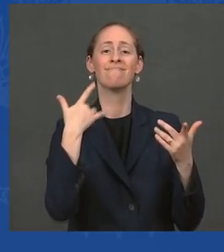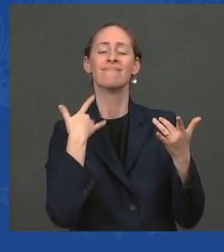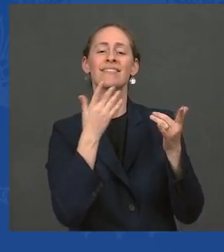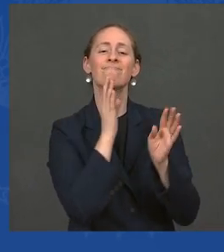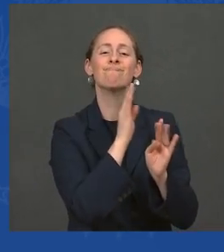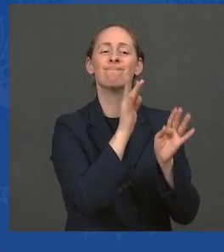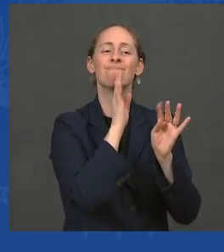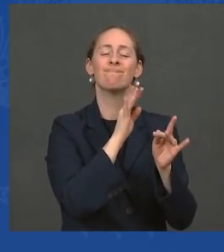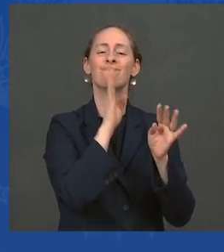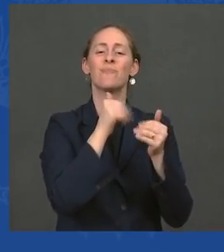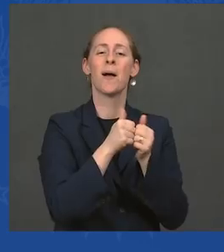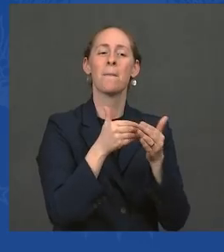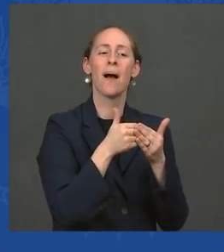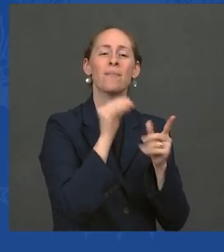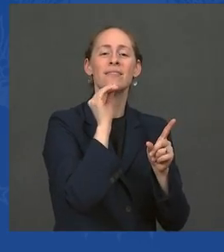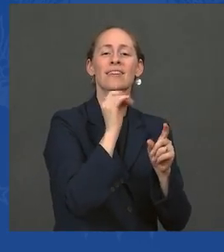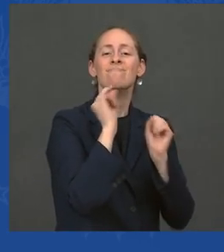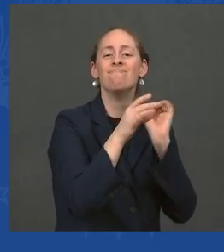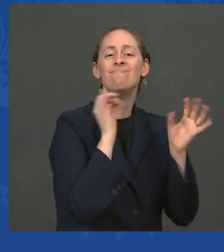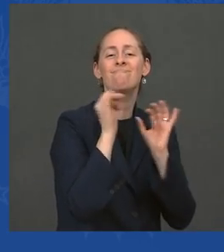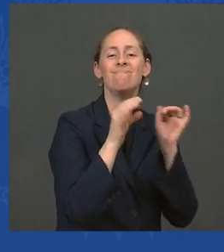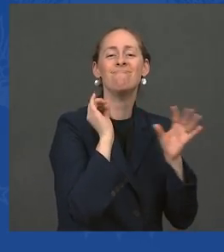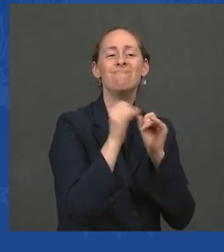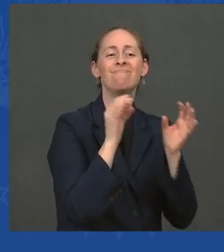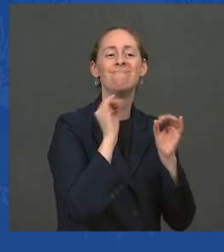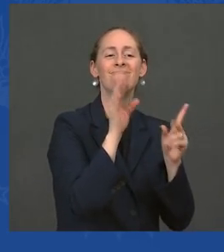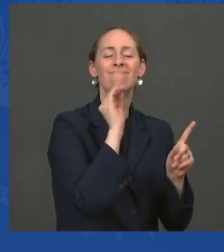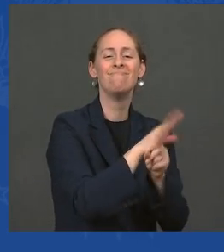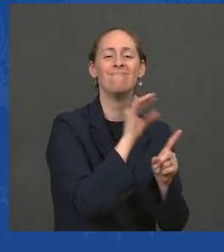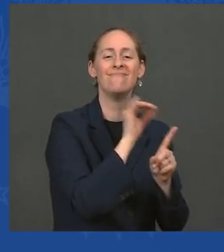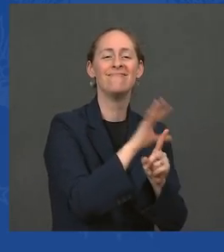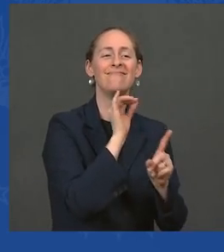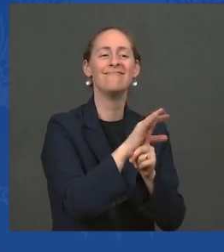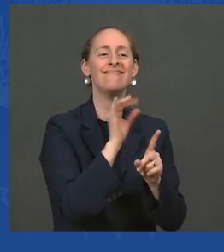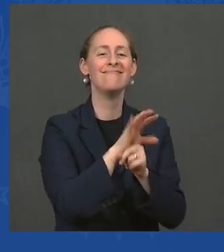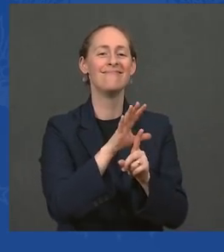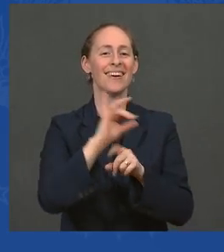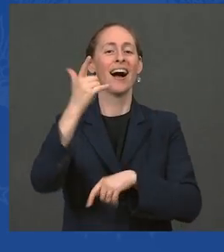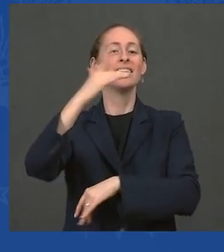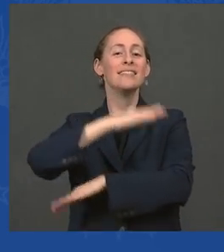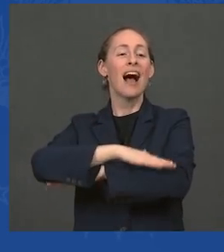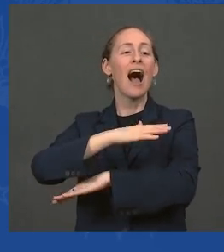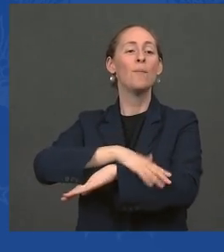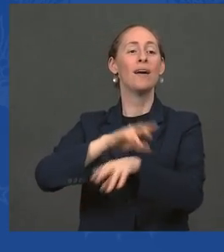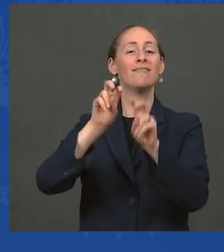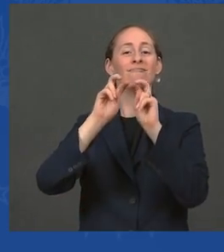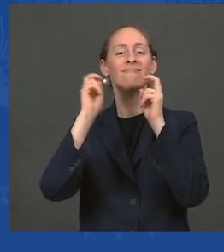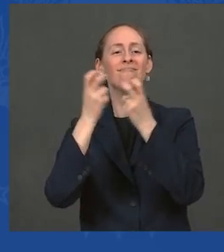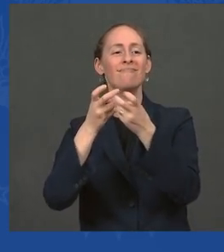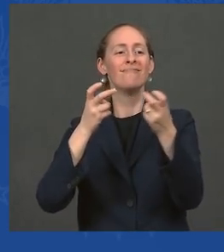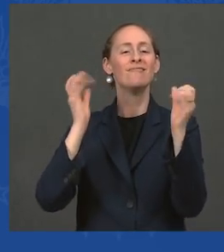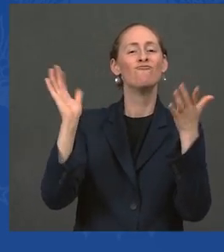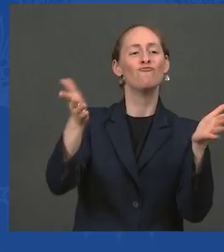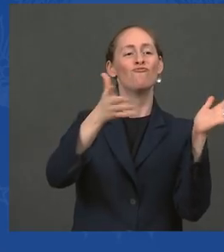They're the people who sit at the dinner table and still talk; they're engaged. So many homes, mothers or fathers,